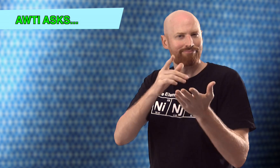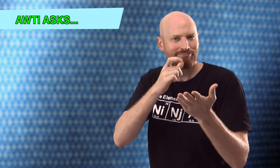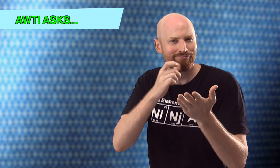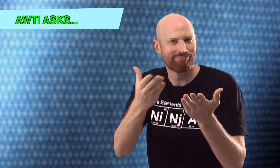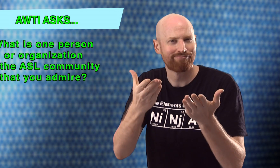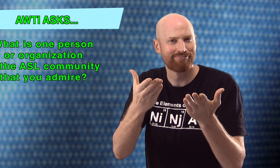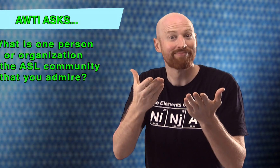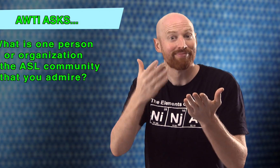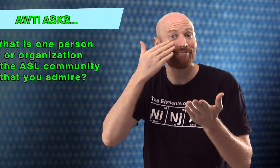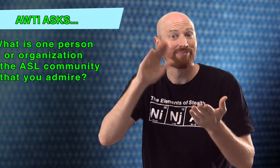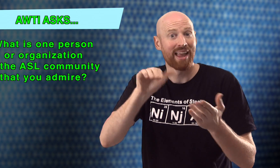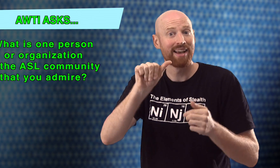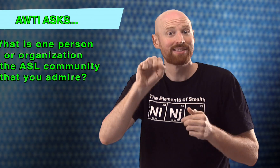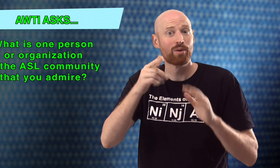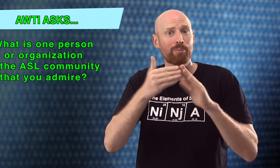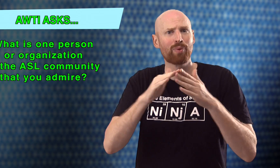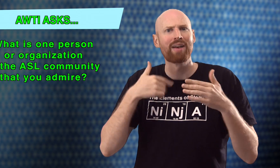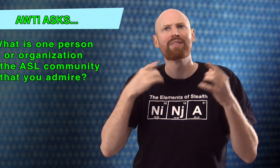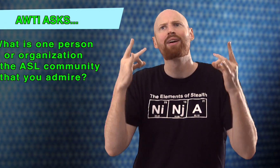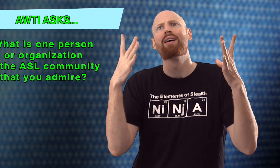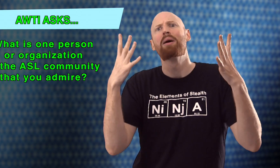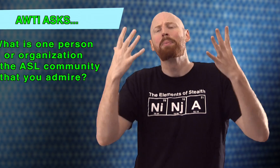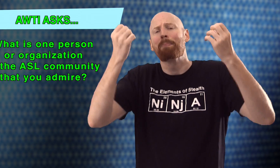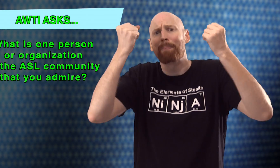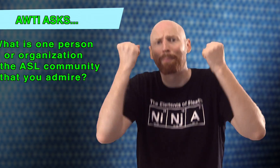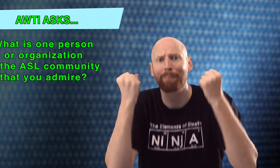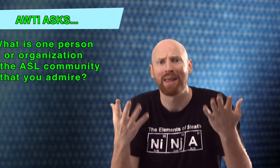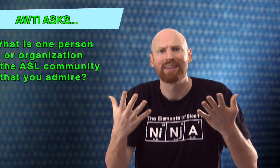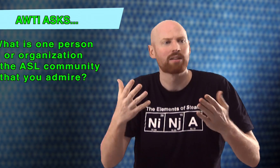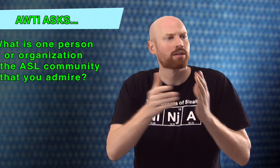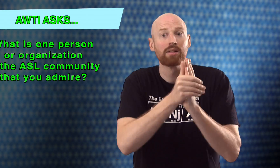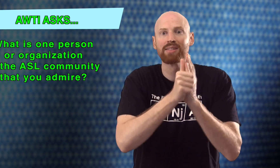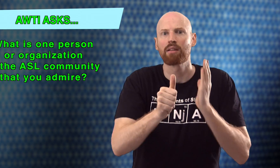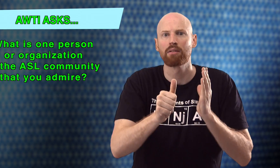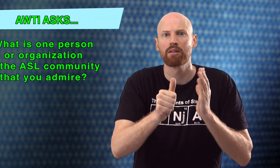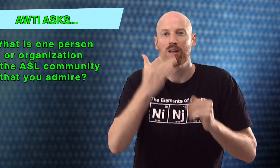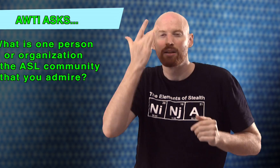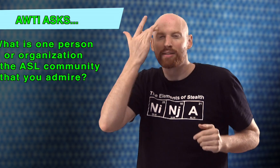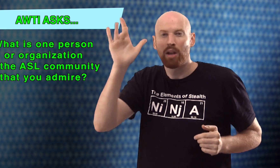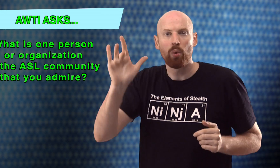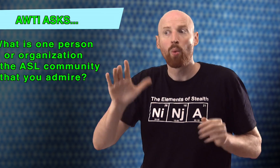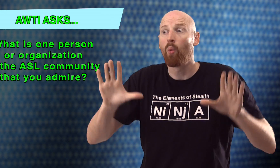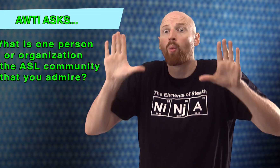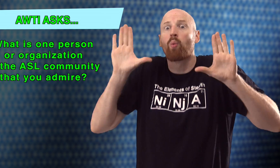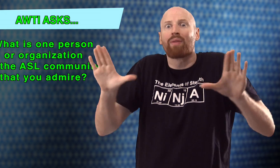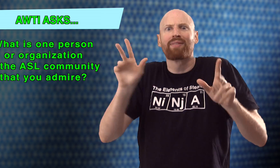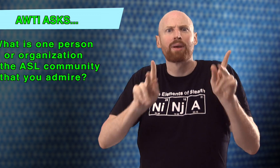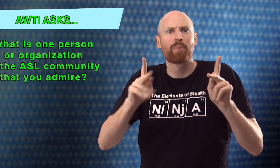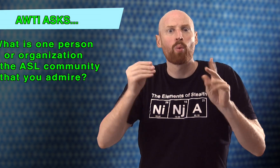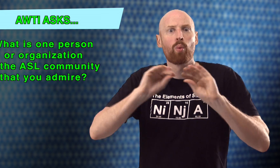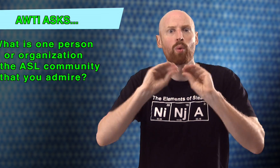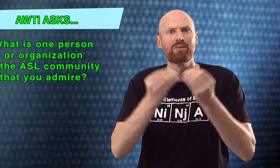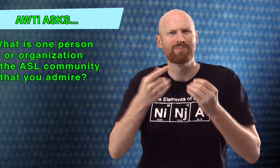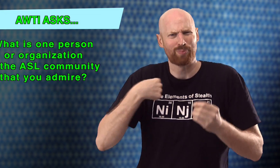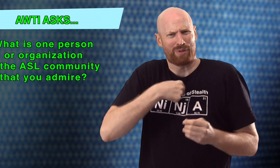really look up to? The ASL Community has so many skilled, intelligent, and wonderful people in our